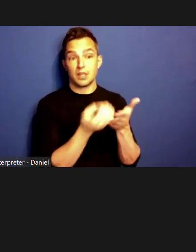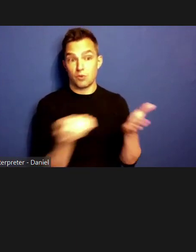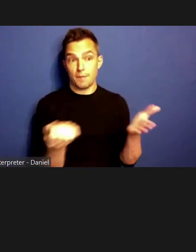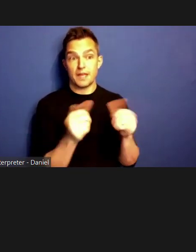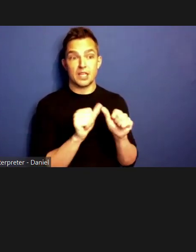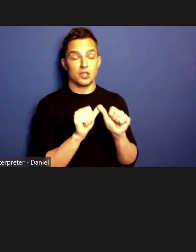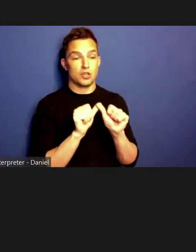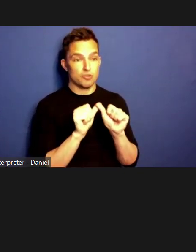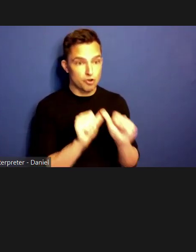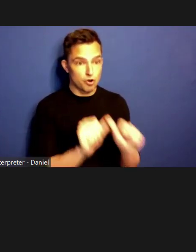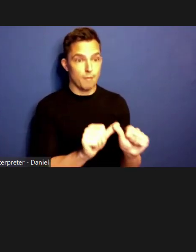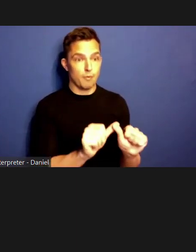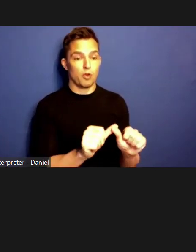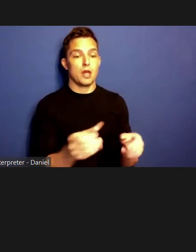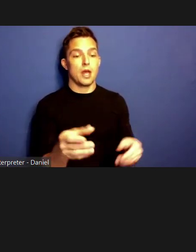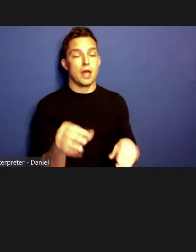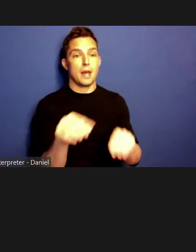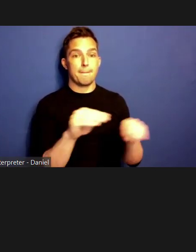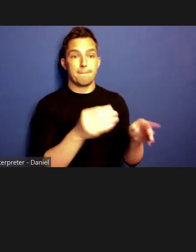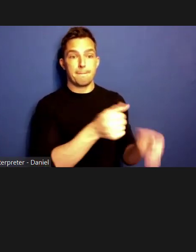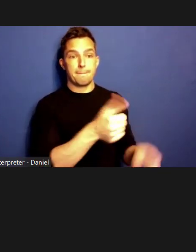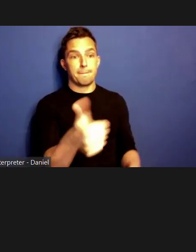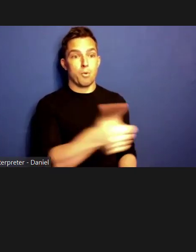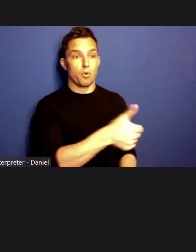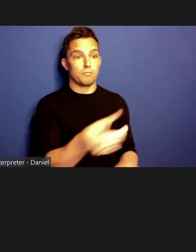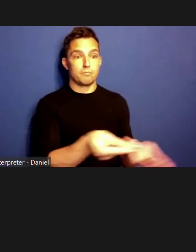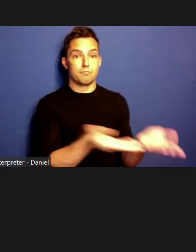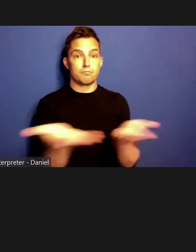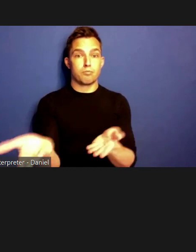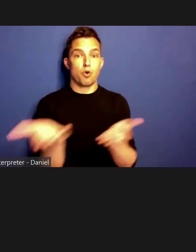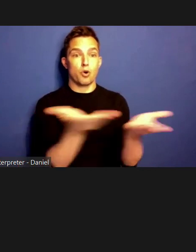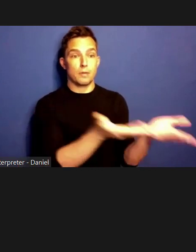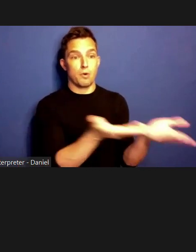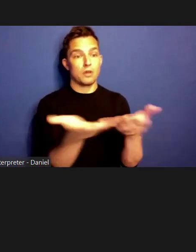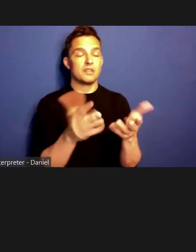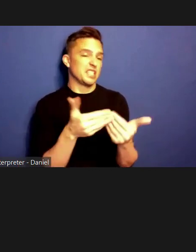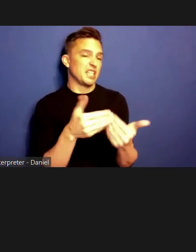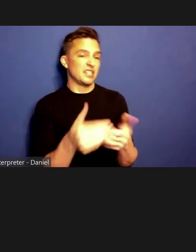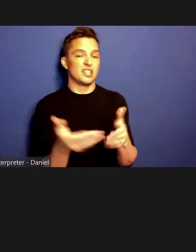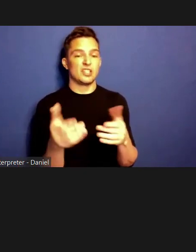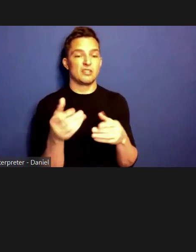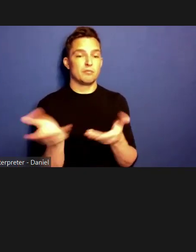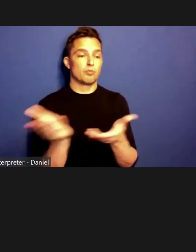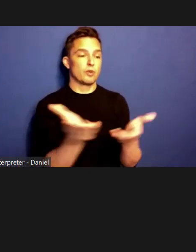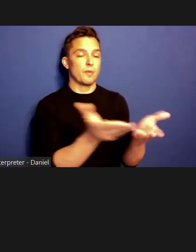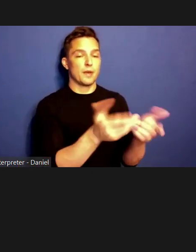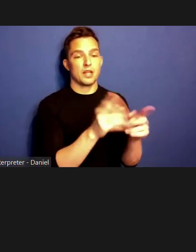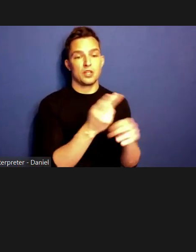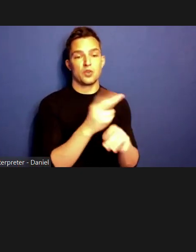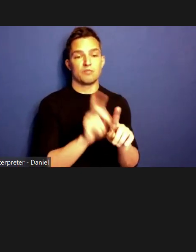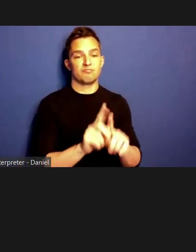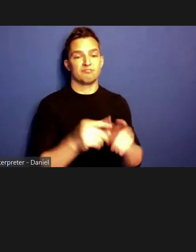The equipment is durable and portable, enabling us to transport it and use net a variety of locations and a wide range of